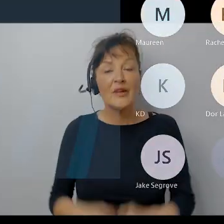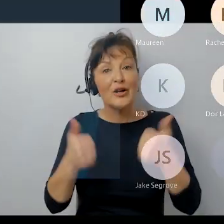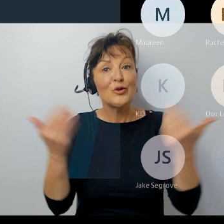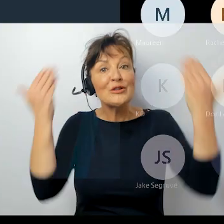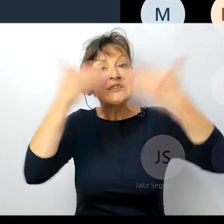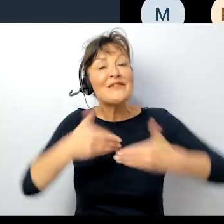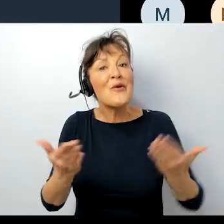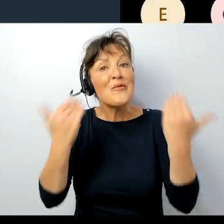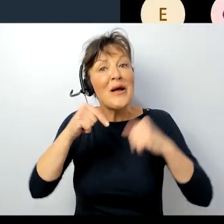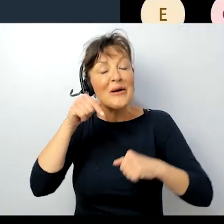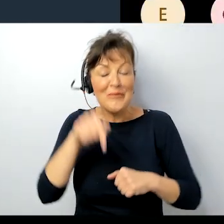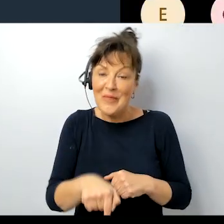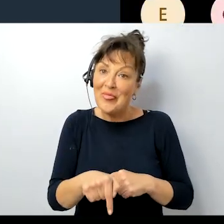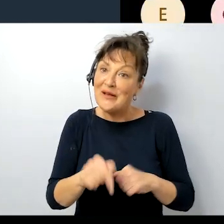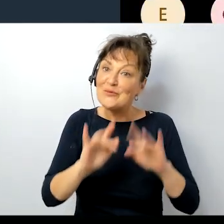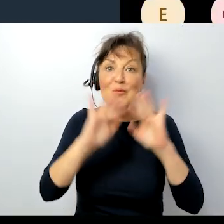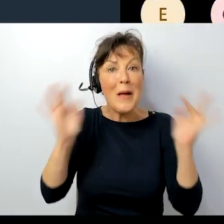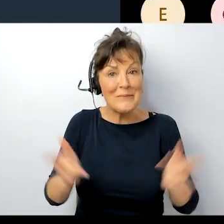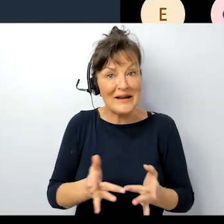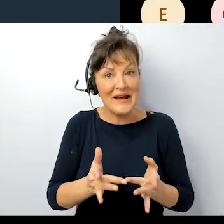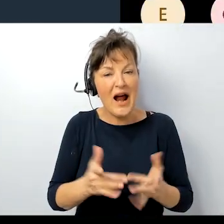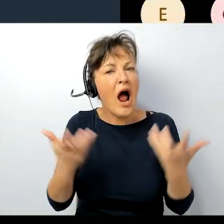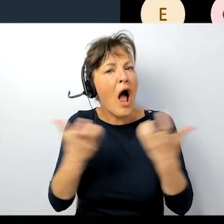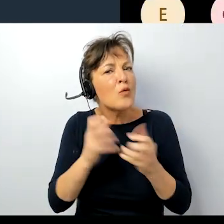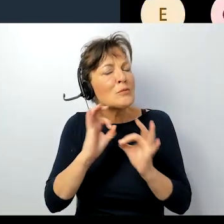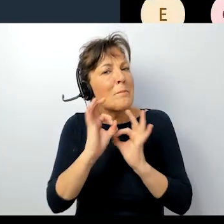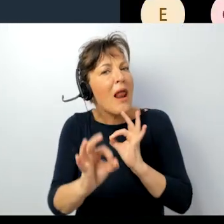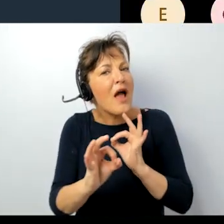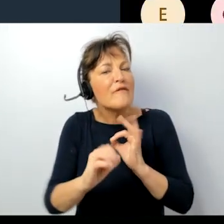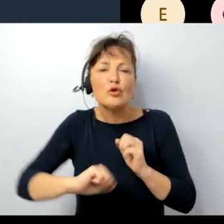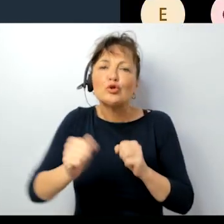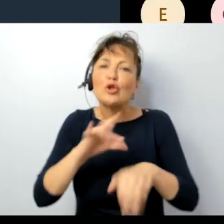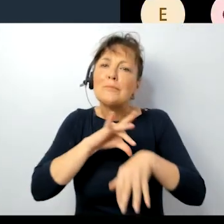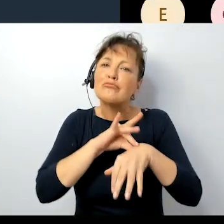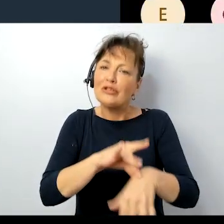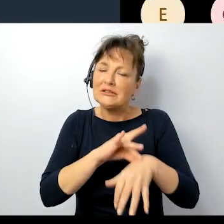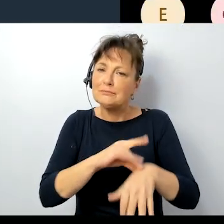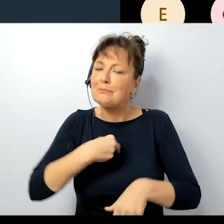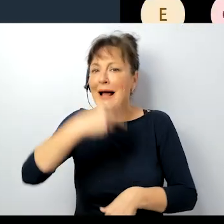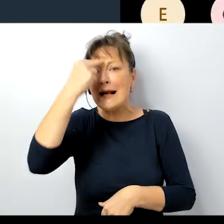Good evening and welcome to this evening's webinar on how to apply for Scottish Apprenticeships.